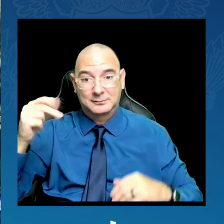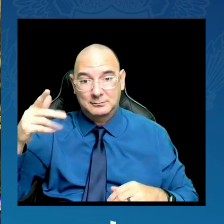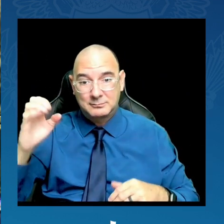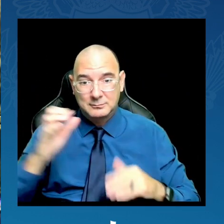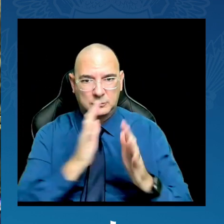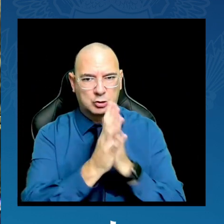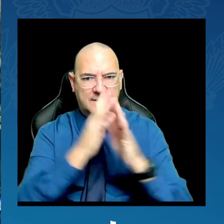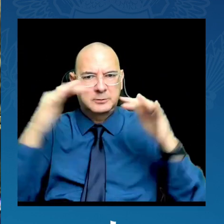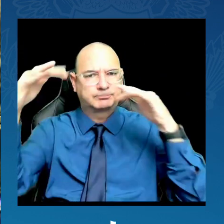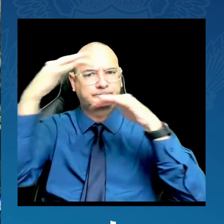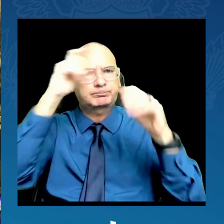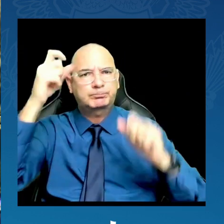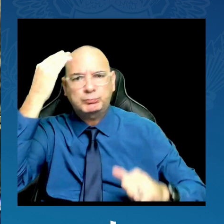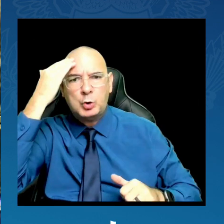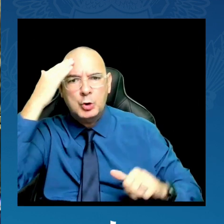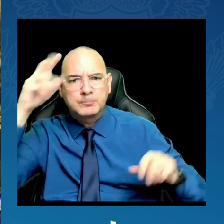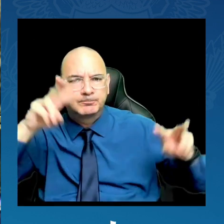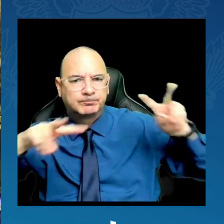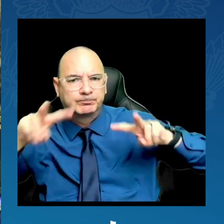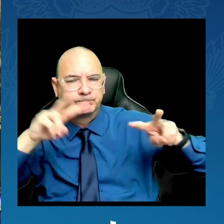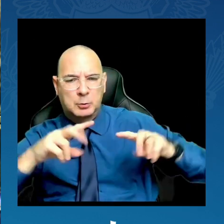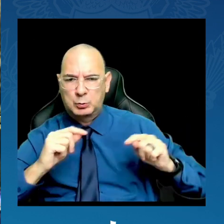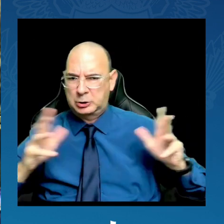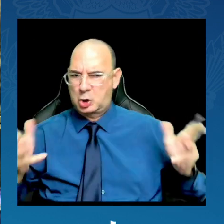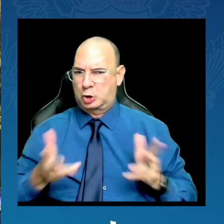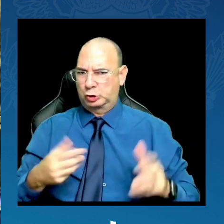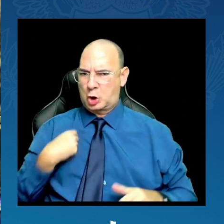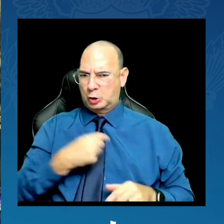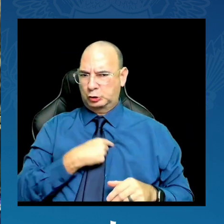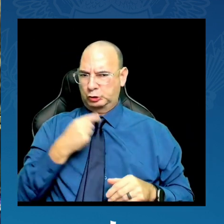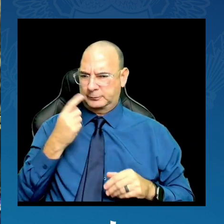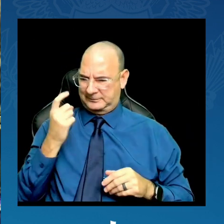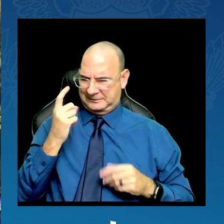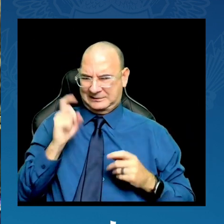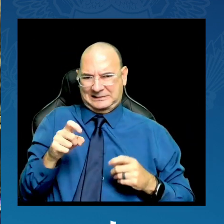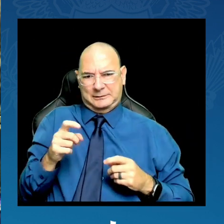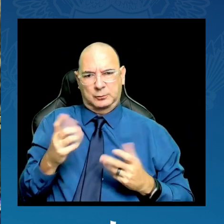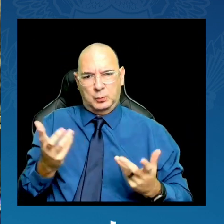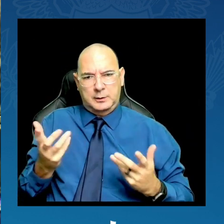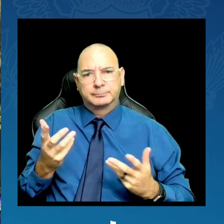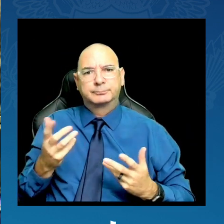the innovation that we all know we need to maximize the space environment for future generations.